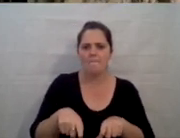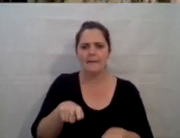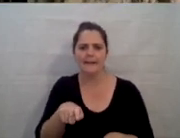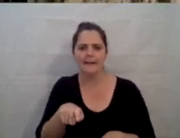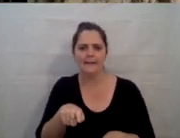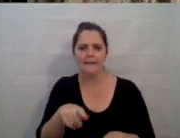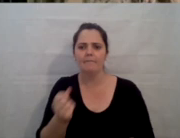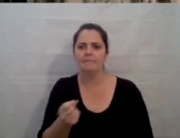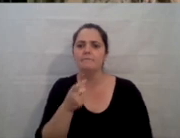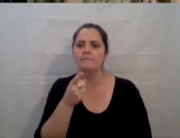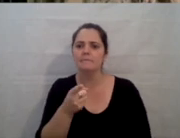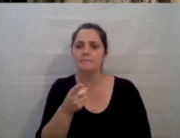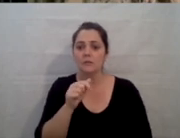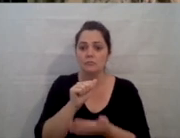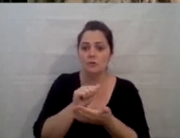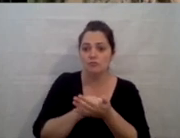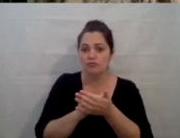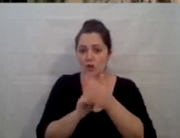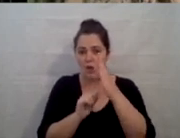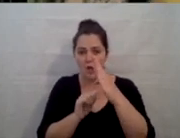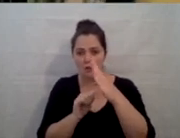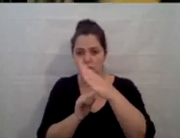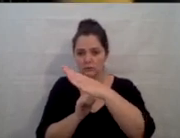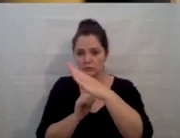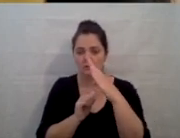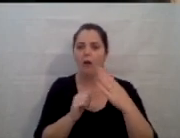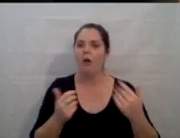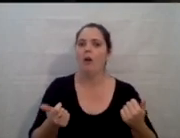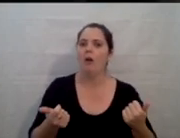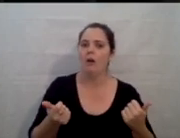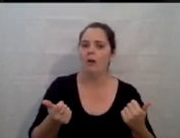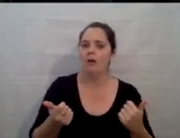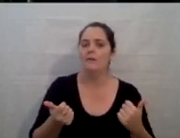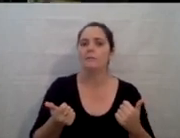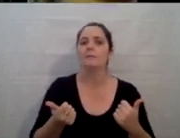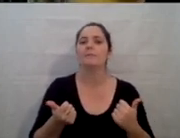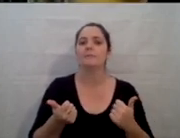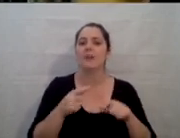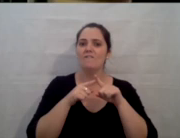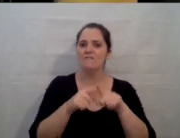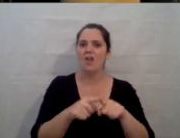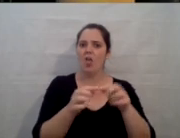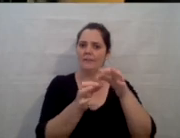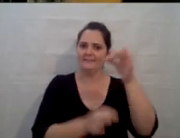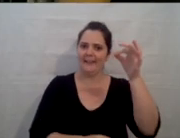check my drawing – how have I hit those angles? Pretty good. I can still continue to sight up and down the vertical.